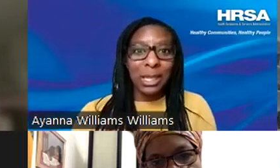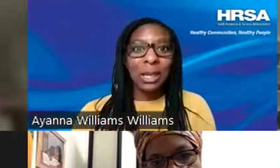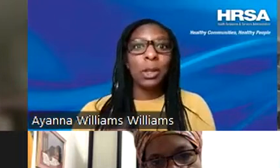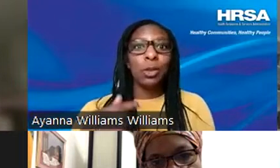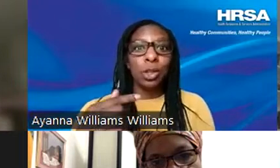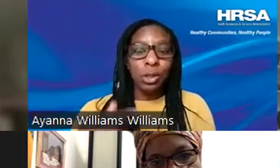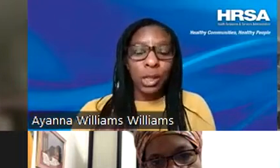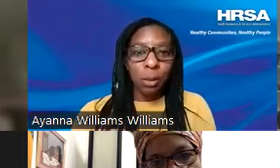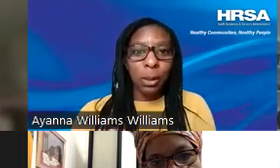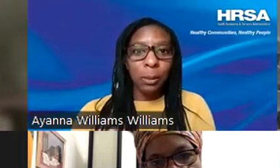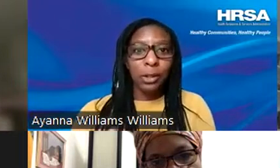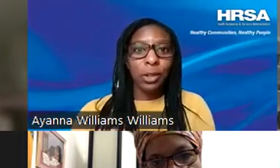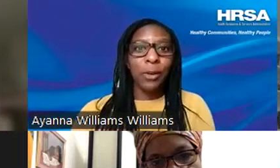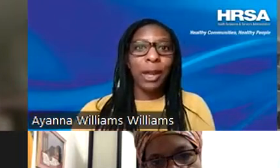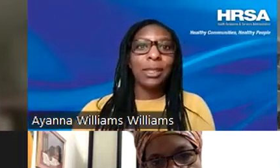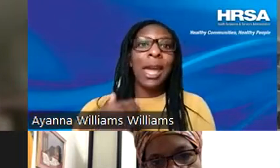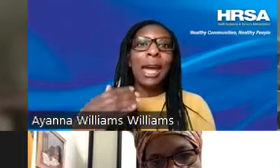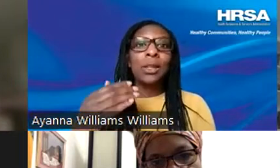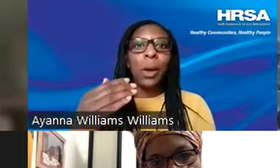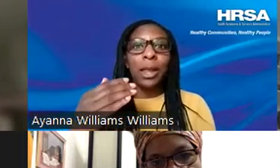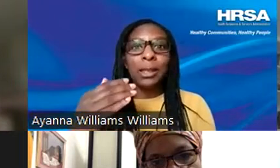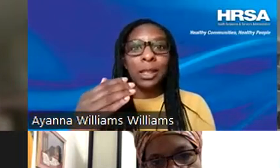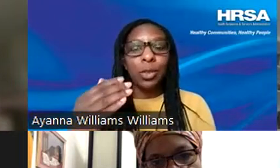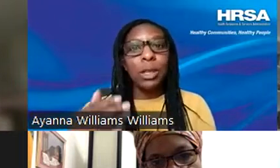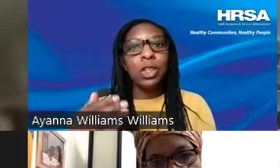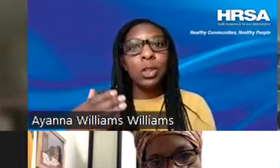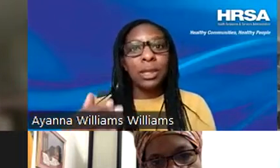when you're using your blood pressure device, as well as the screens you would